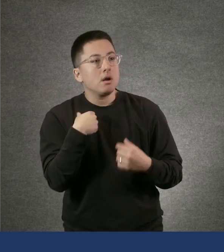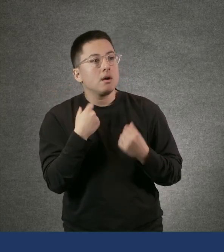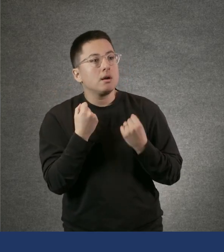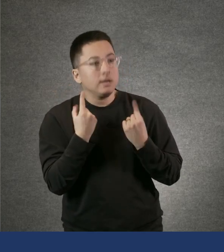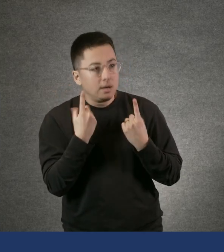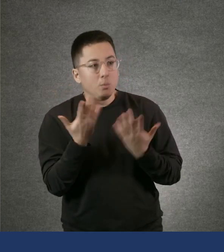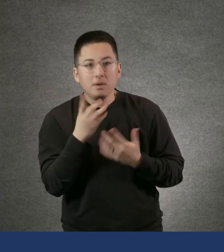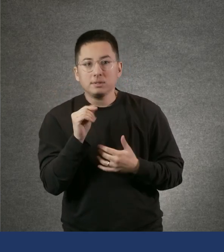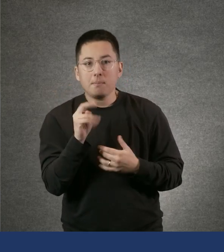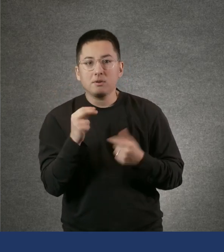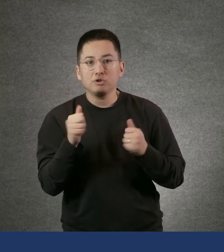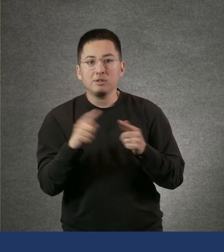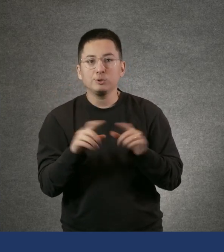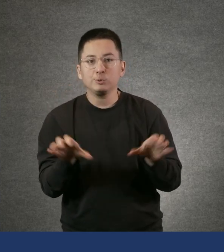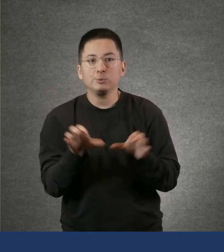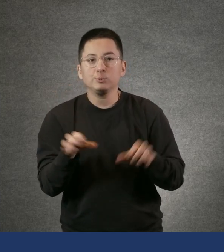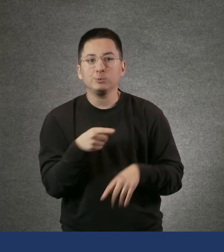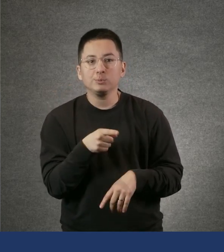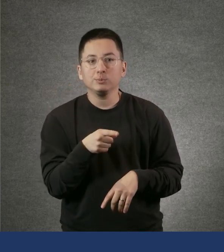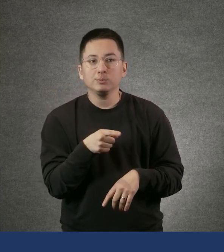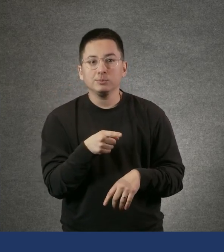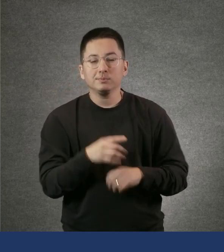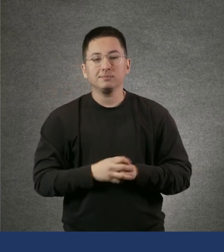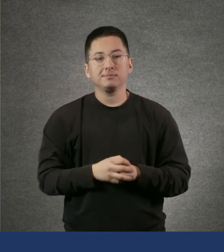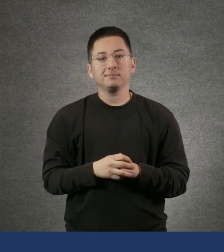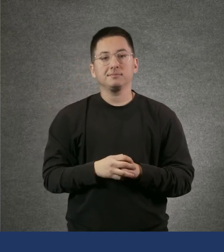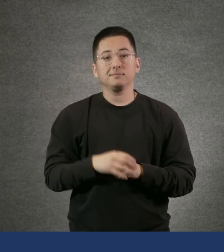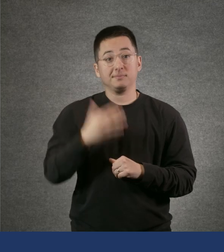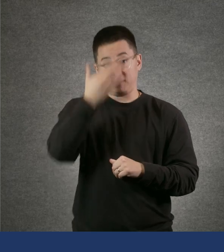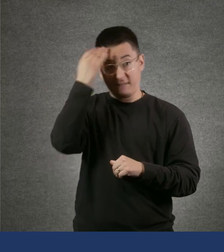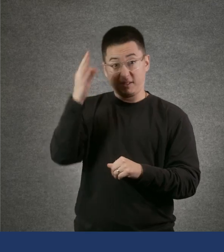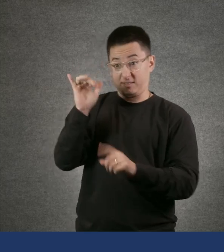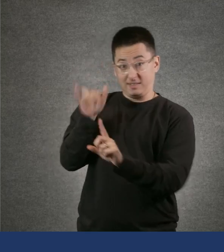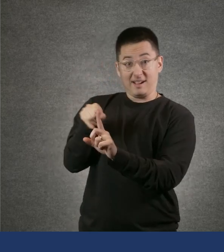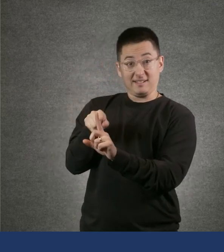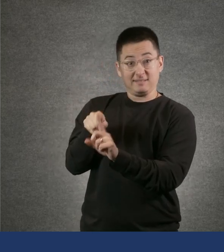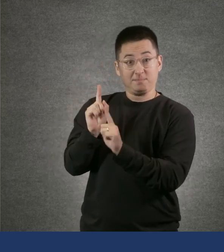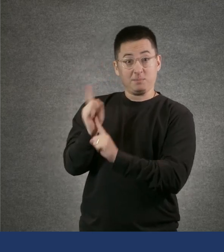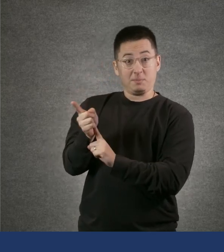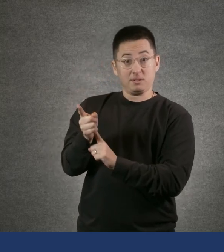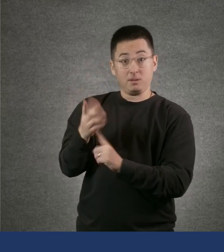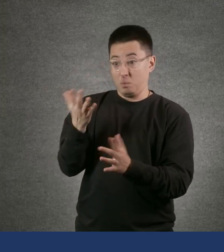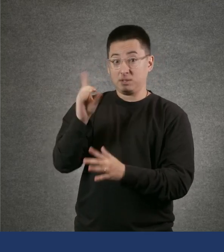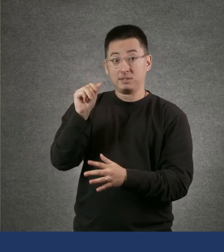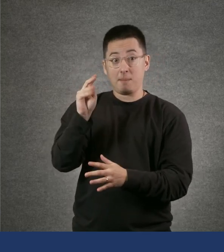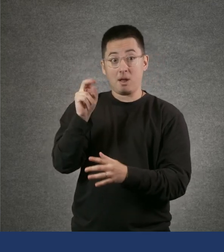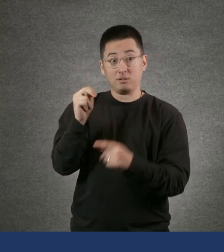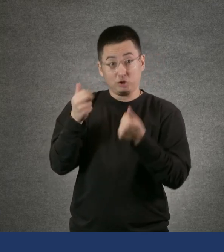I now understand what Damon's trying to do. And because of that, what Damon was trying to do,